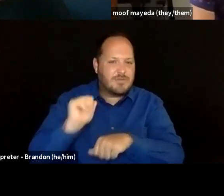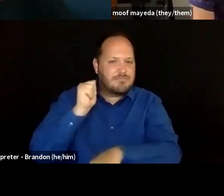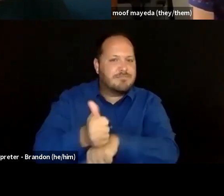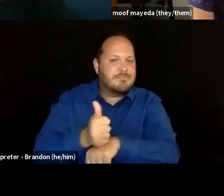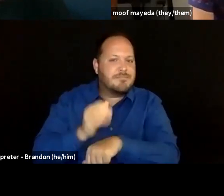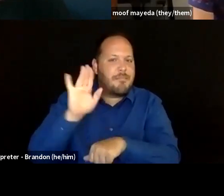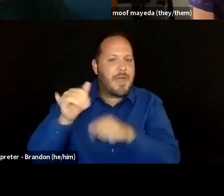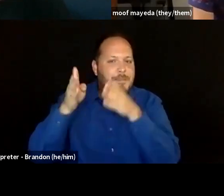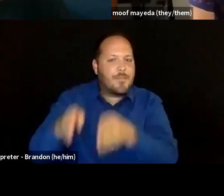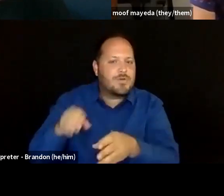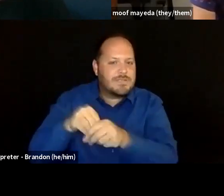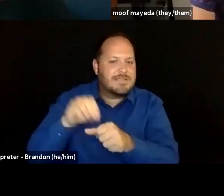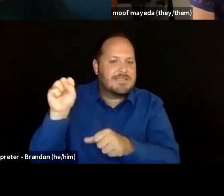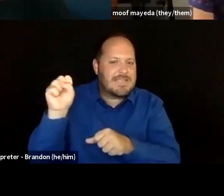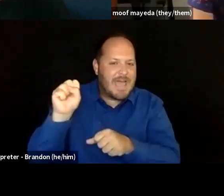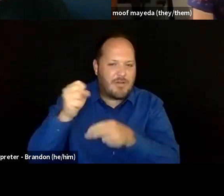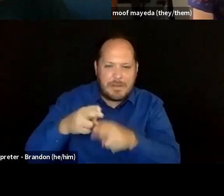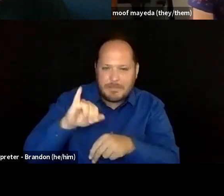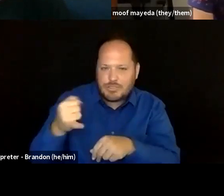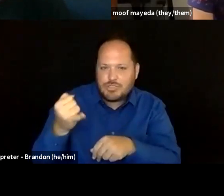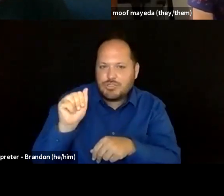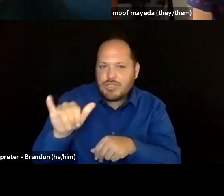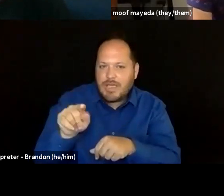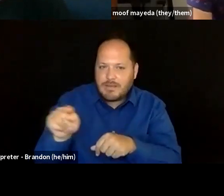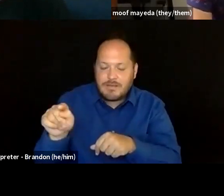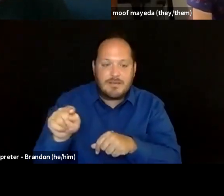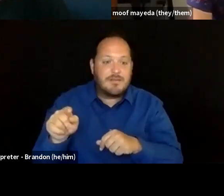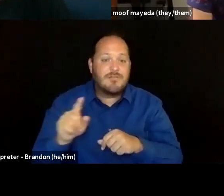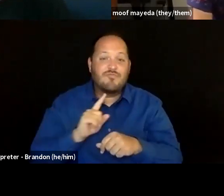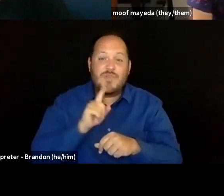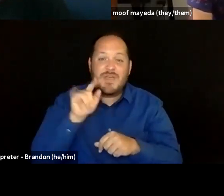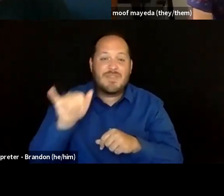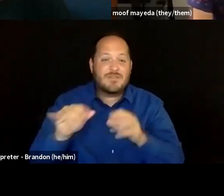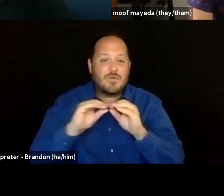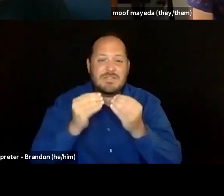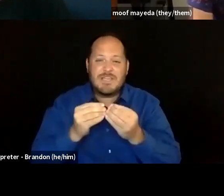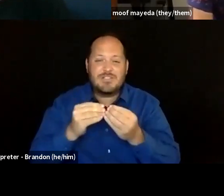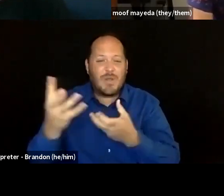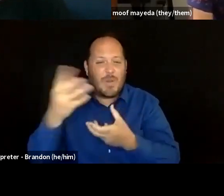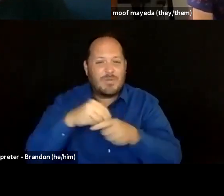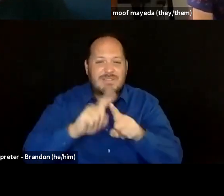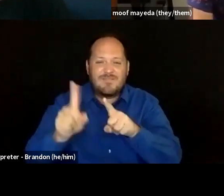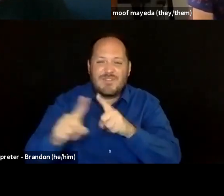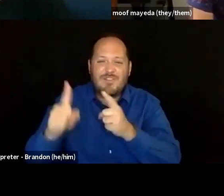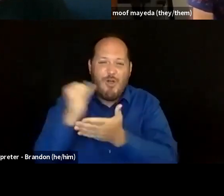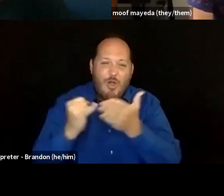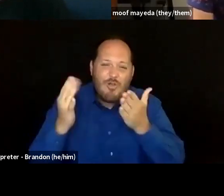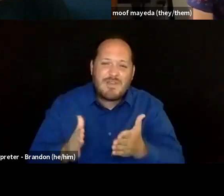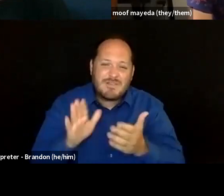of years ago. So we all know who Marsha P. Johnson is. Definitely that is an organization that we all should